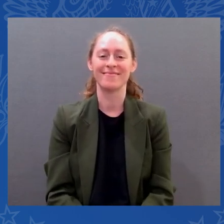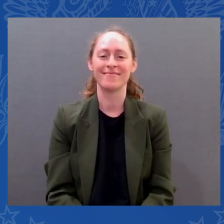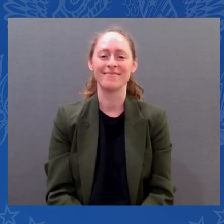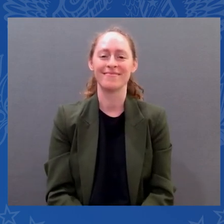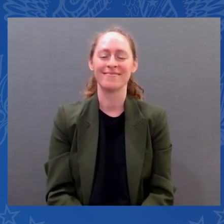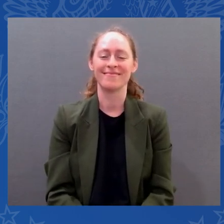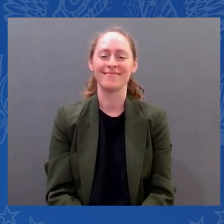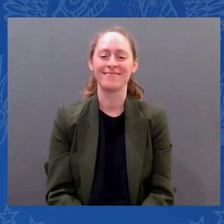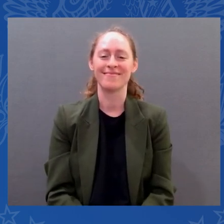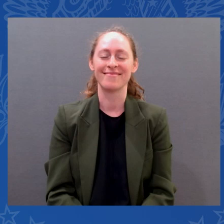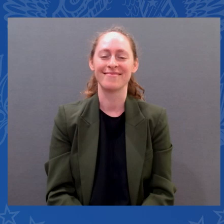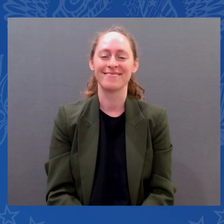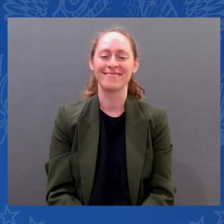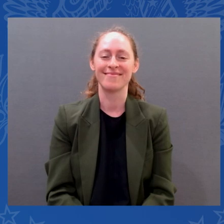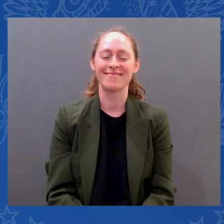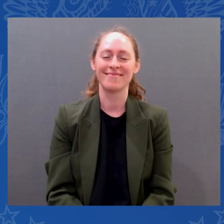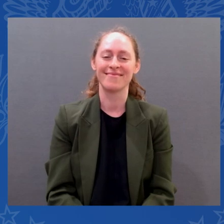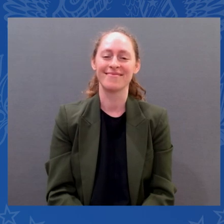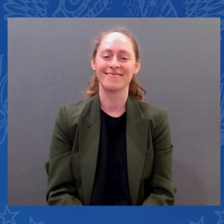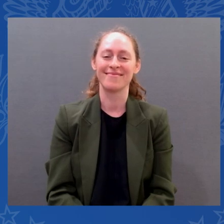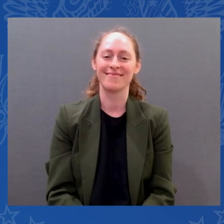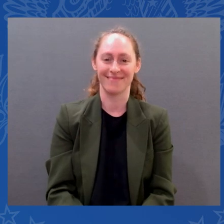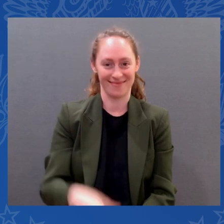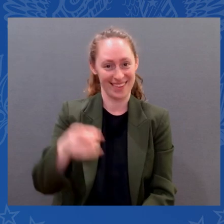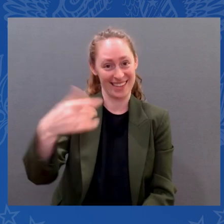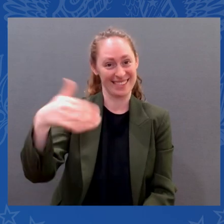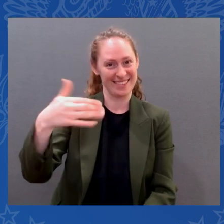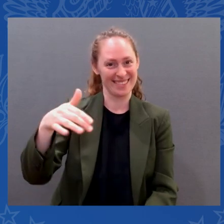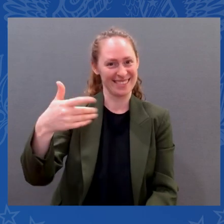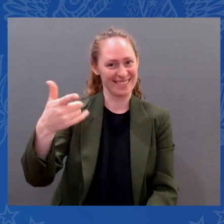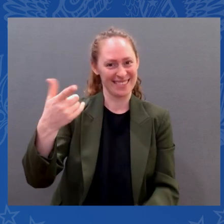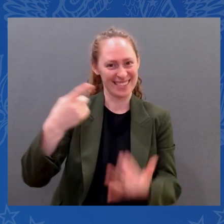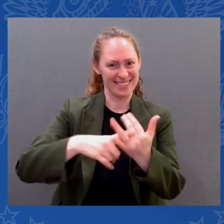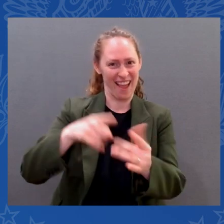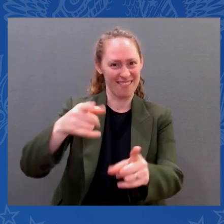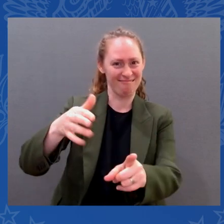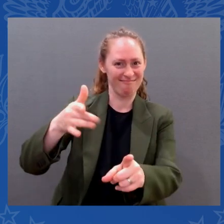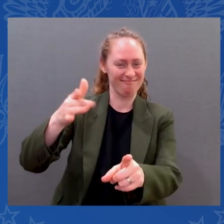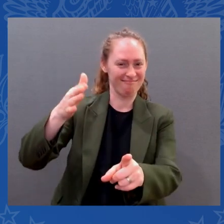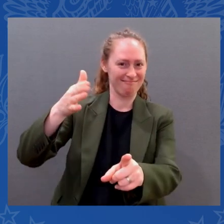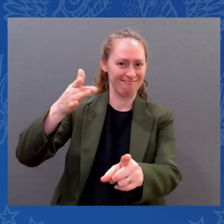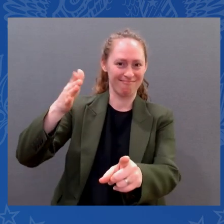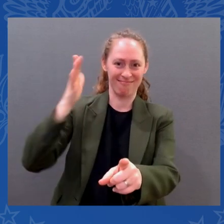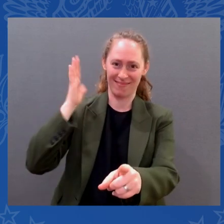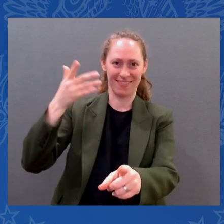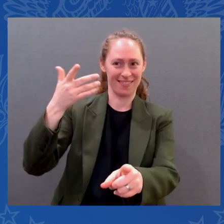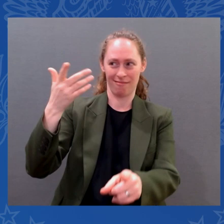I think it was -- the first time you introduced it was 2015. Is that right? Yeah. Well, you're only seven years ahead of everybody else.